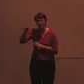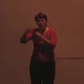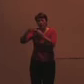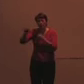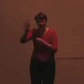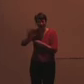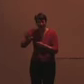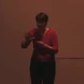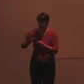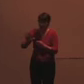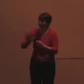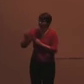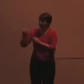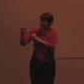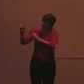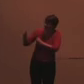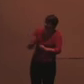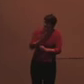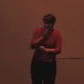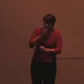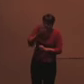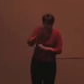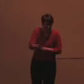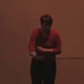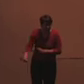And it's really cold like here in Boston.